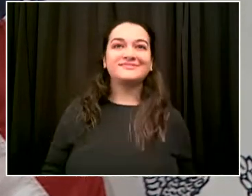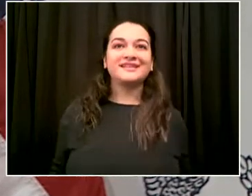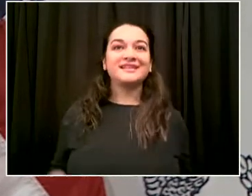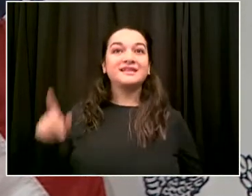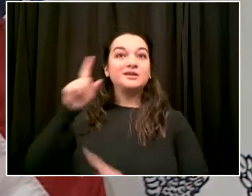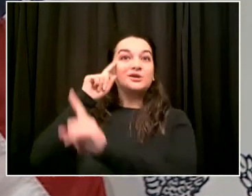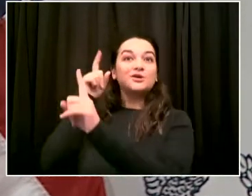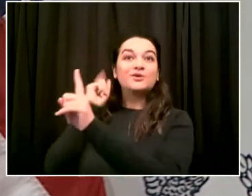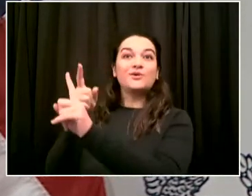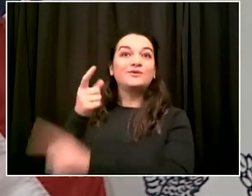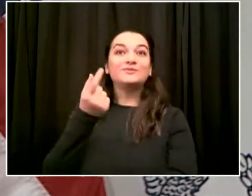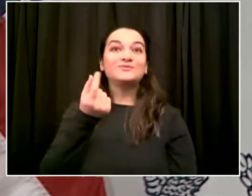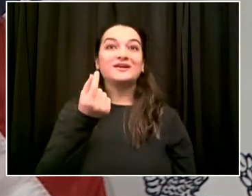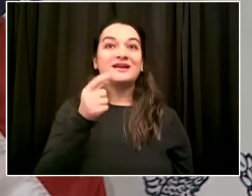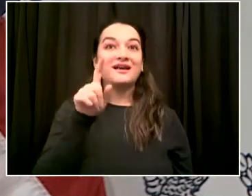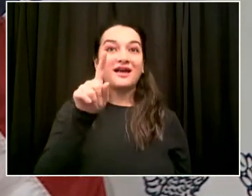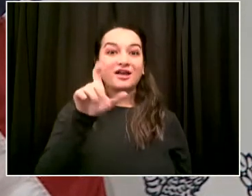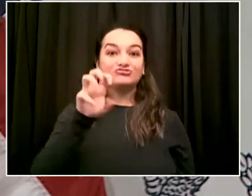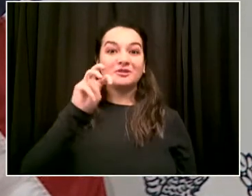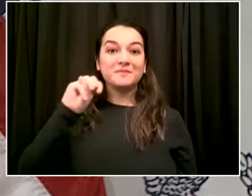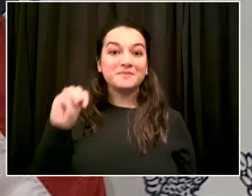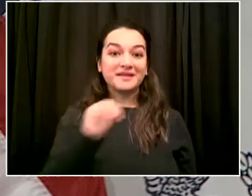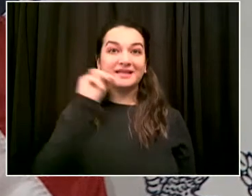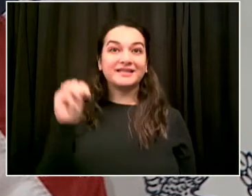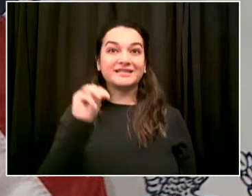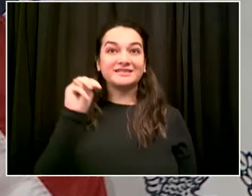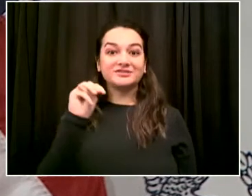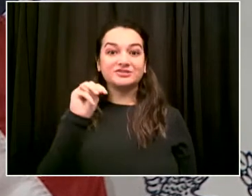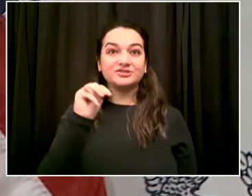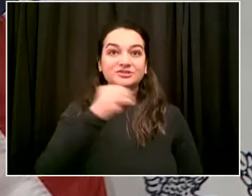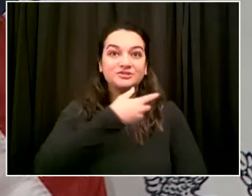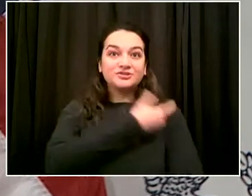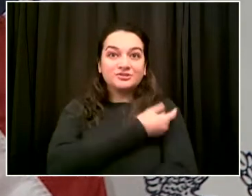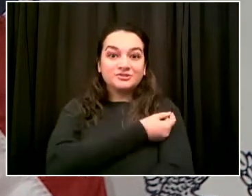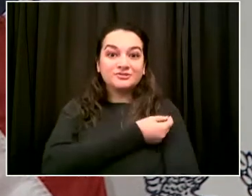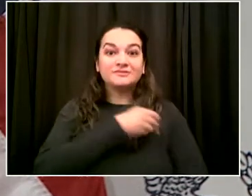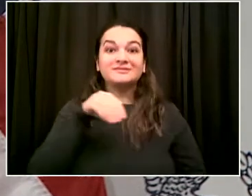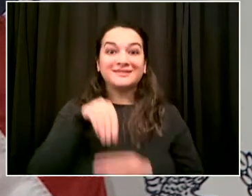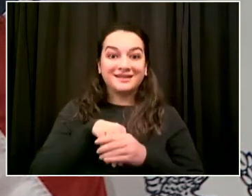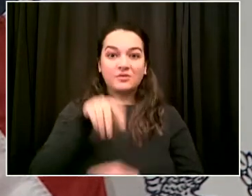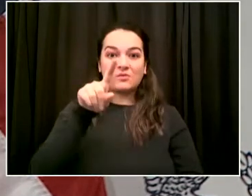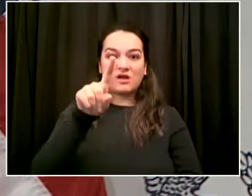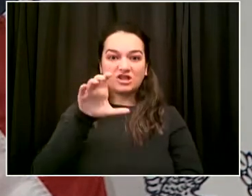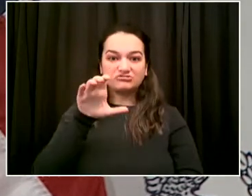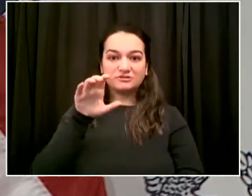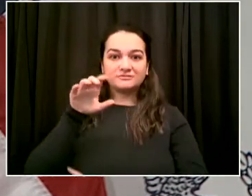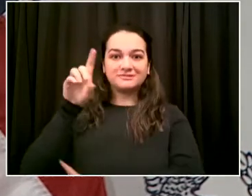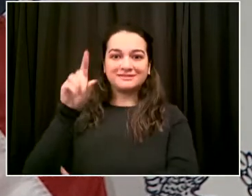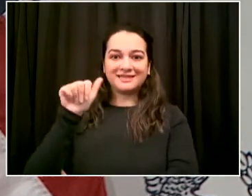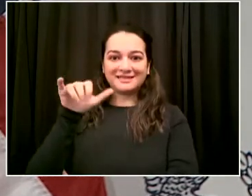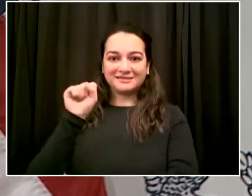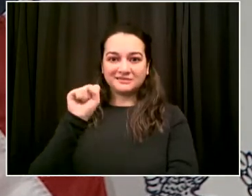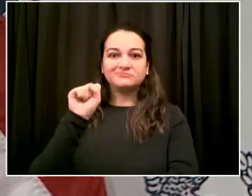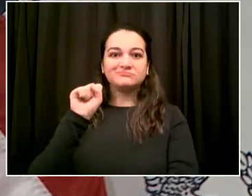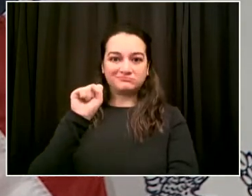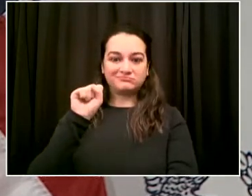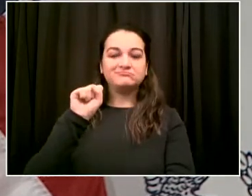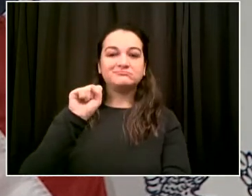FIRST HUNDRED DAYS. I COMMEND HIM, THAT'S THE KIND